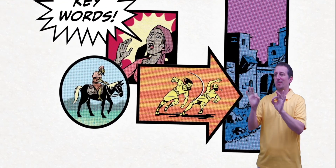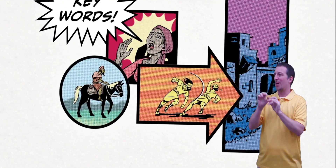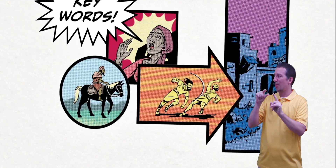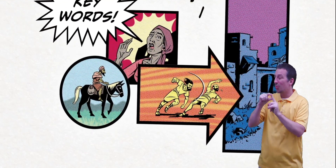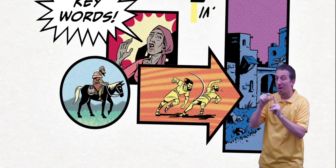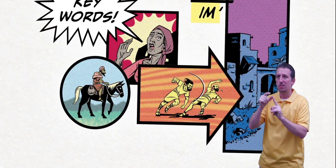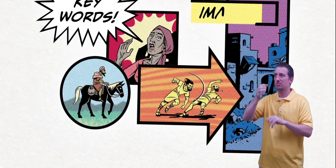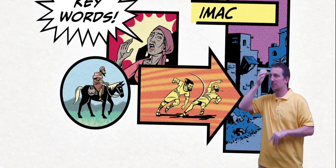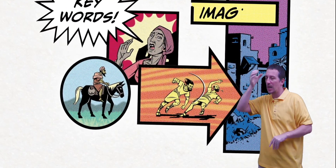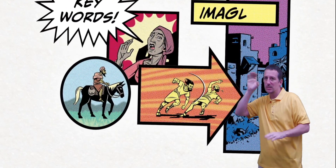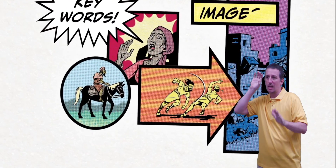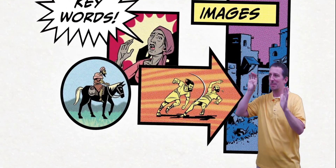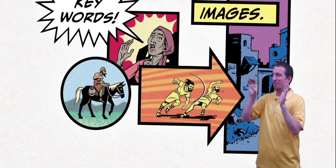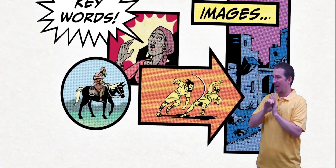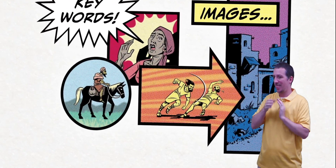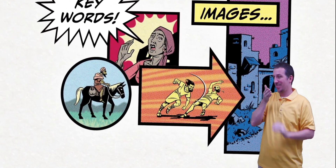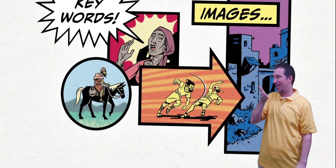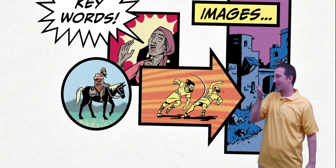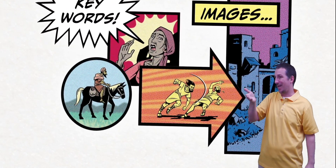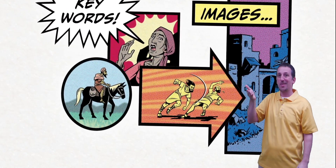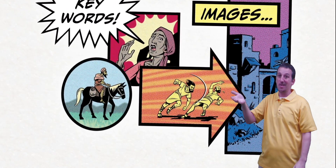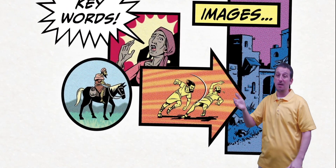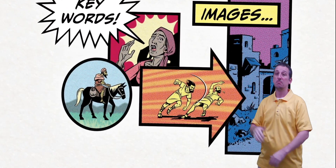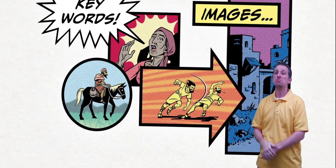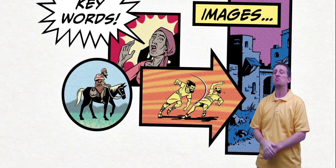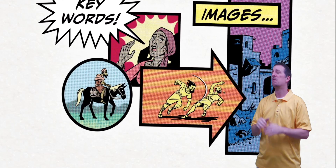key words and images that link stories together.